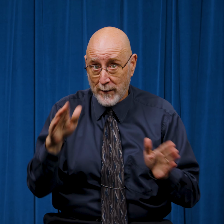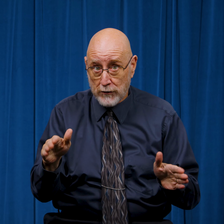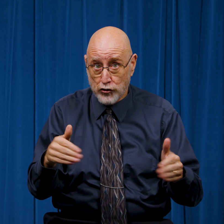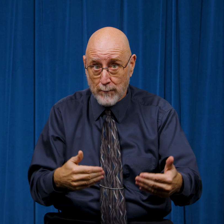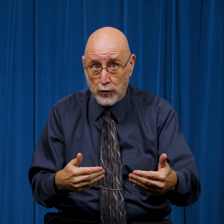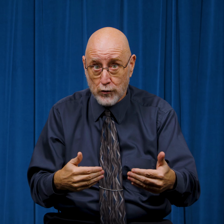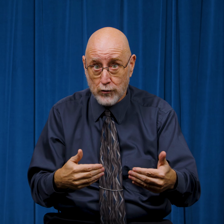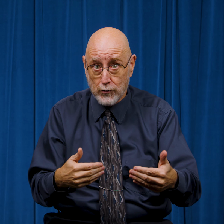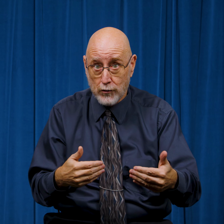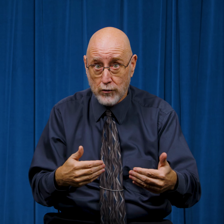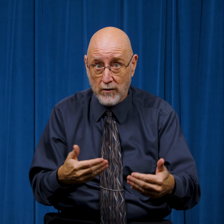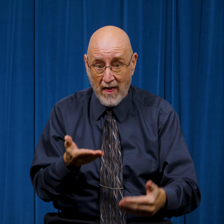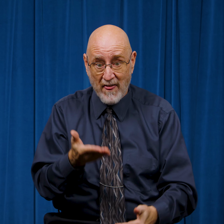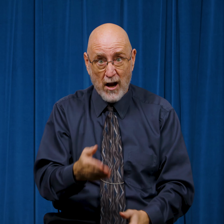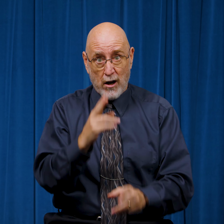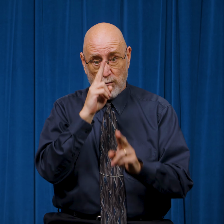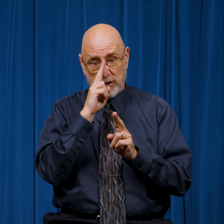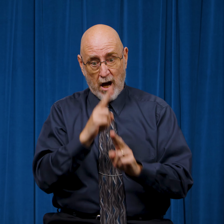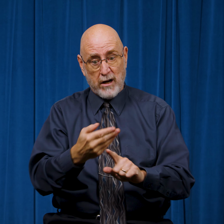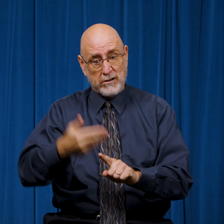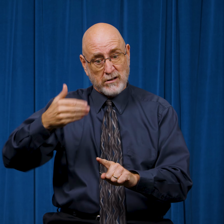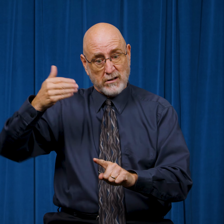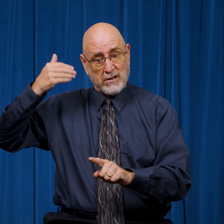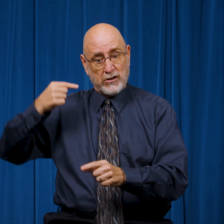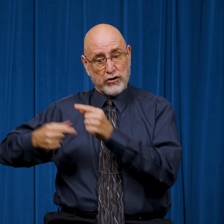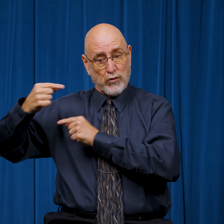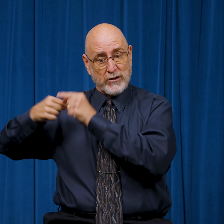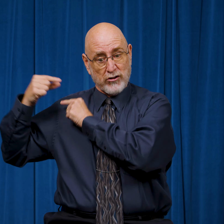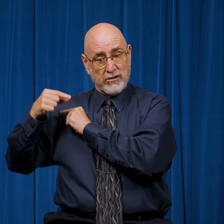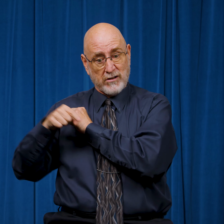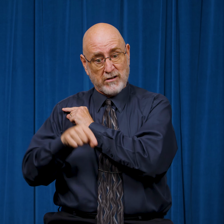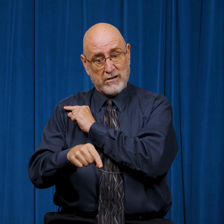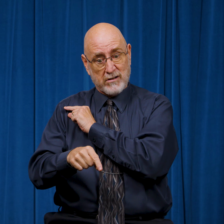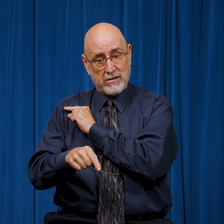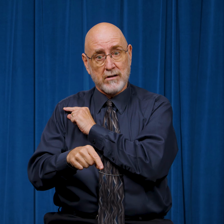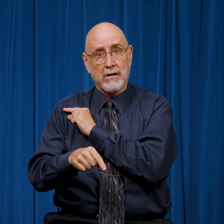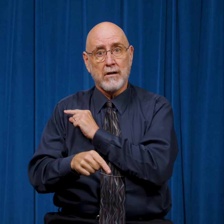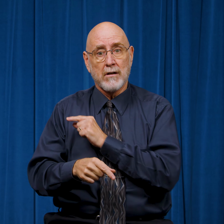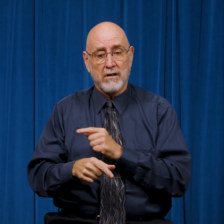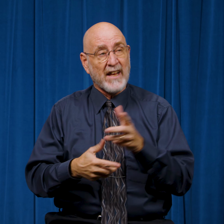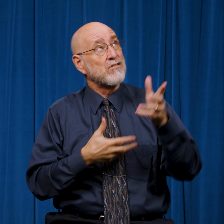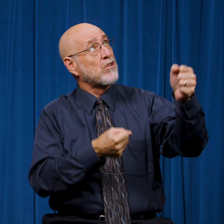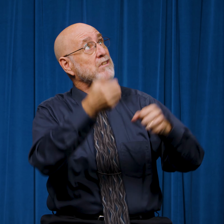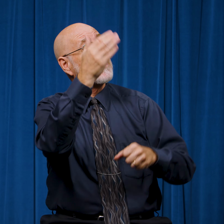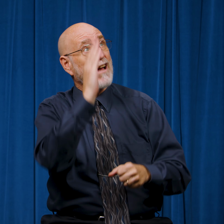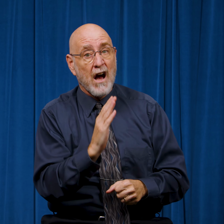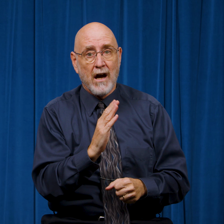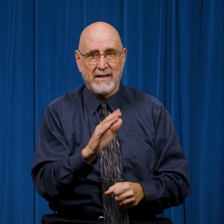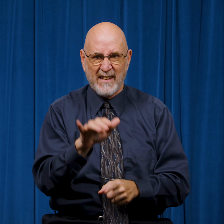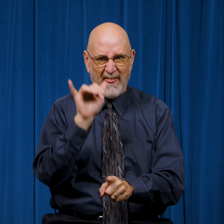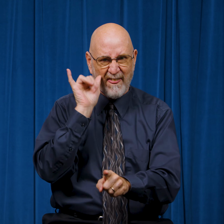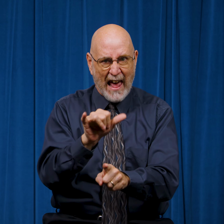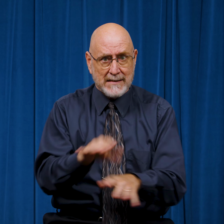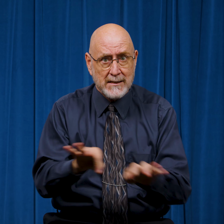what was held in honor by past generations of our country was a trust in God, and that is significant.